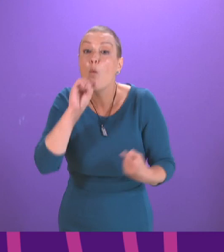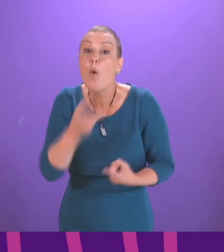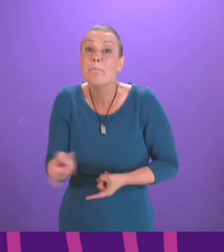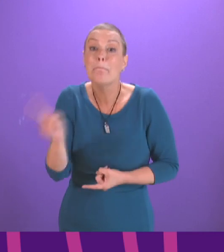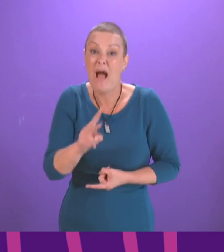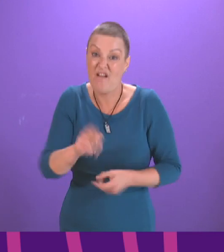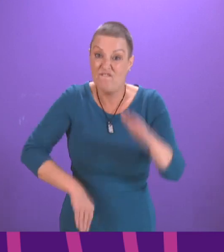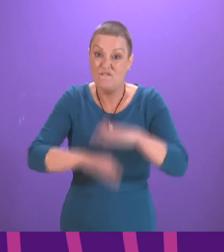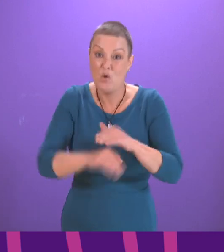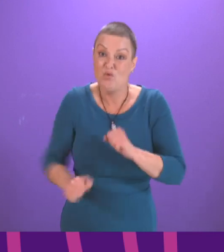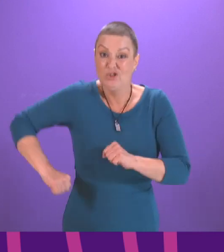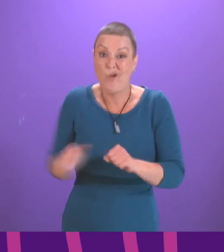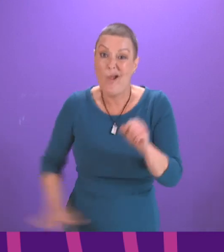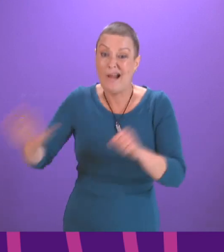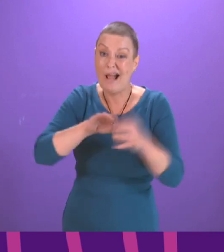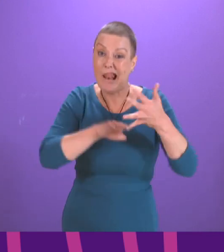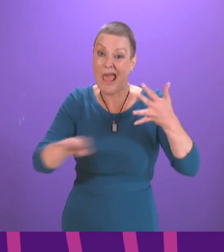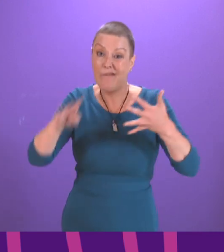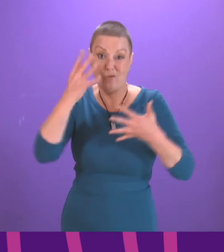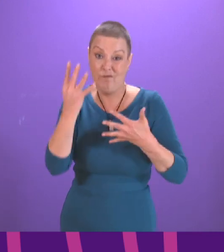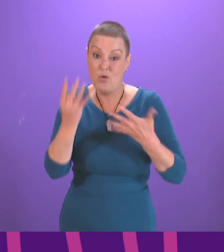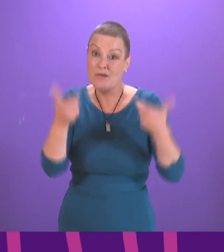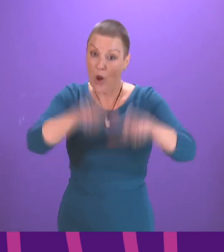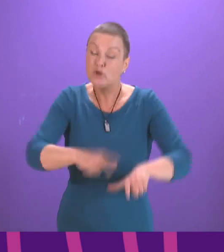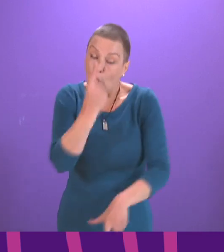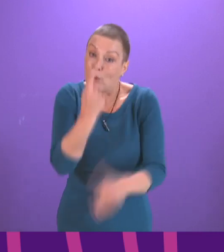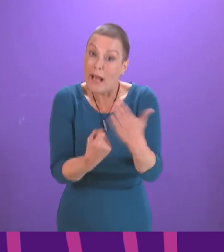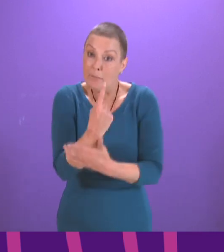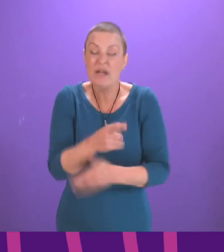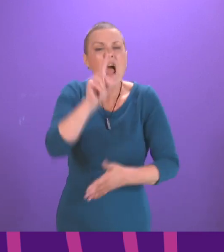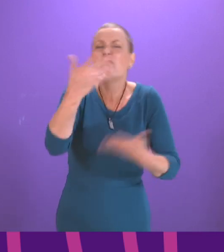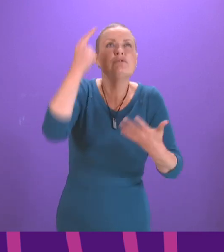weeks, including at level 4. That could happen if, for example, cases in parts of the country